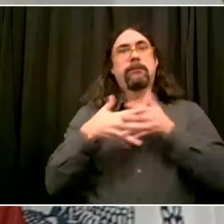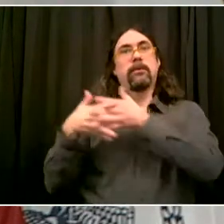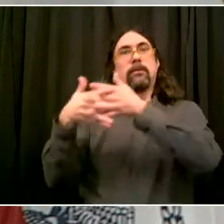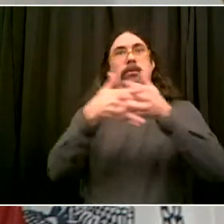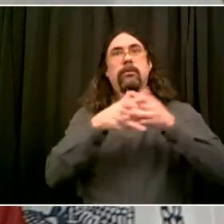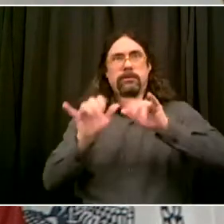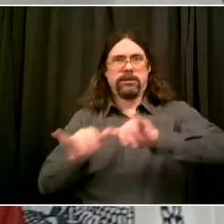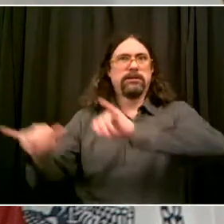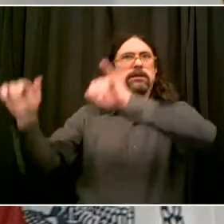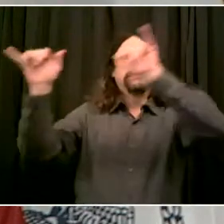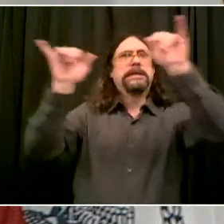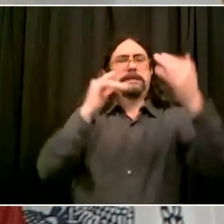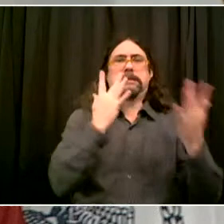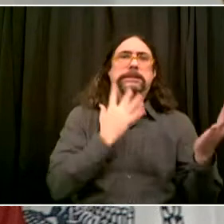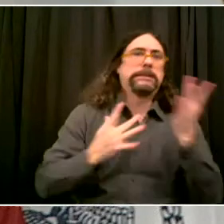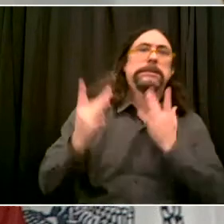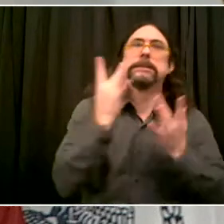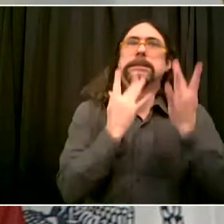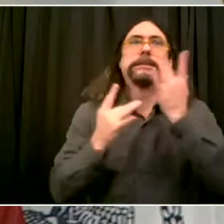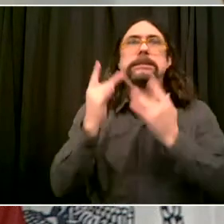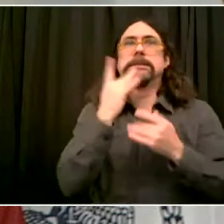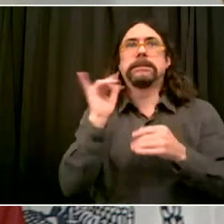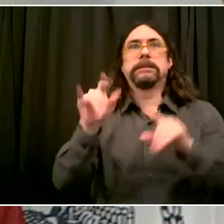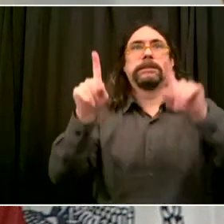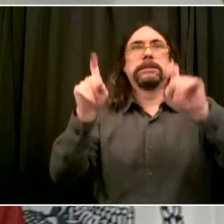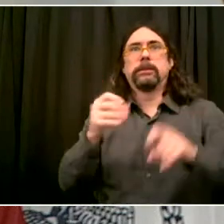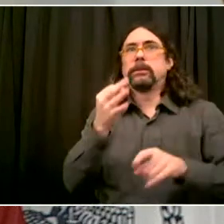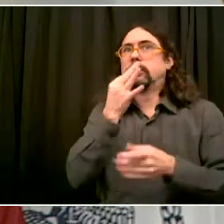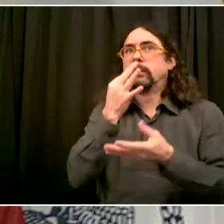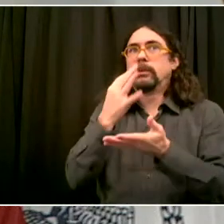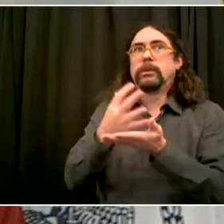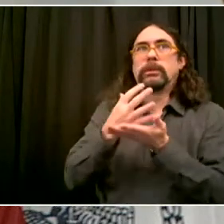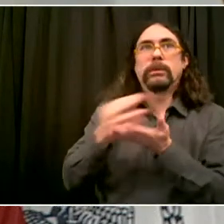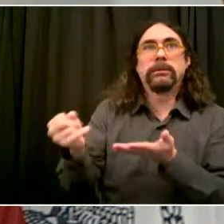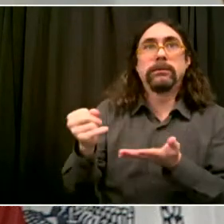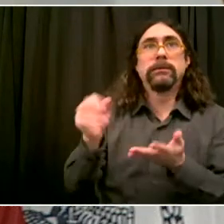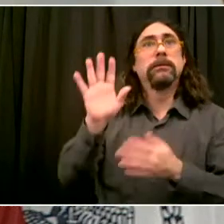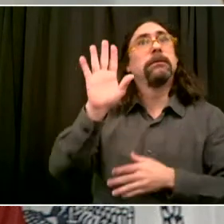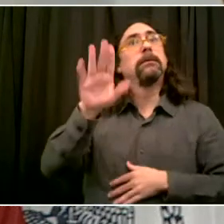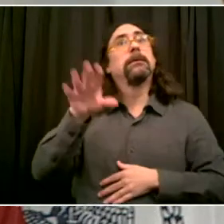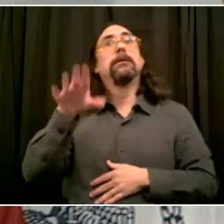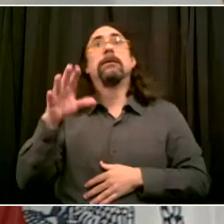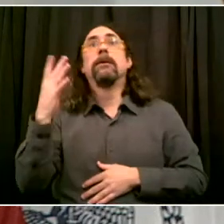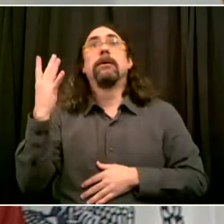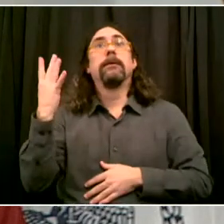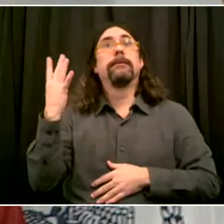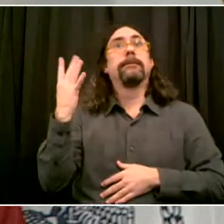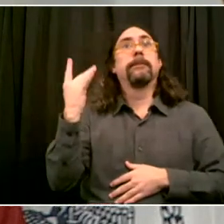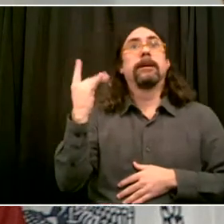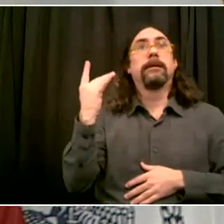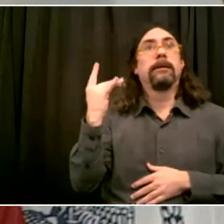IT HAS AFFECTED THE SUPPLY IN